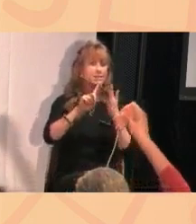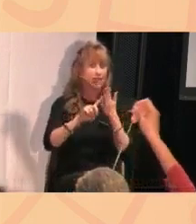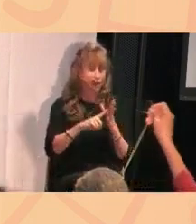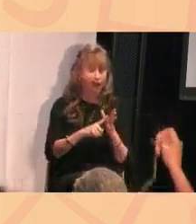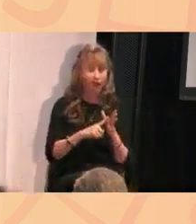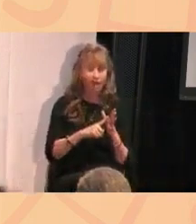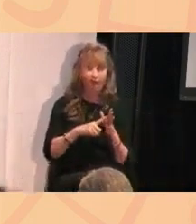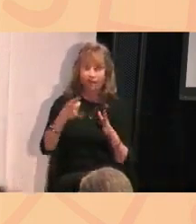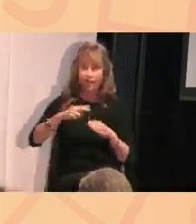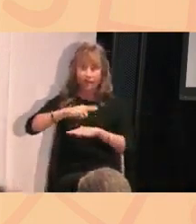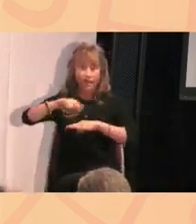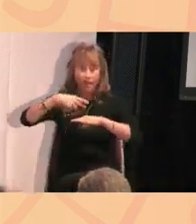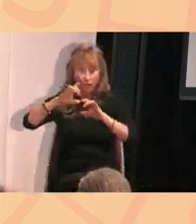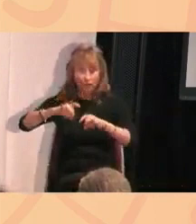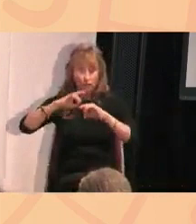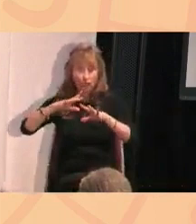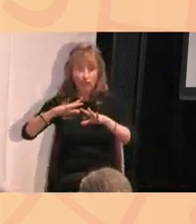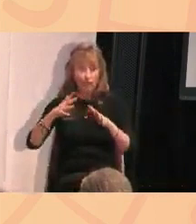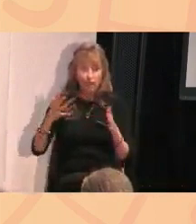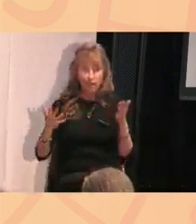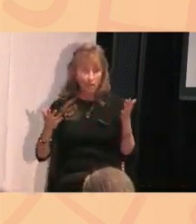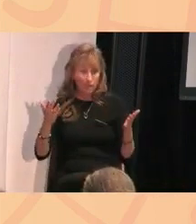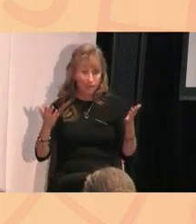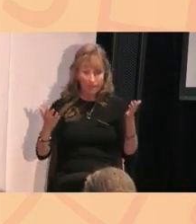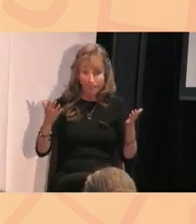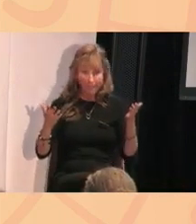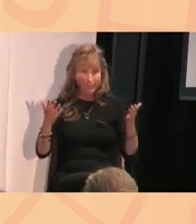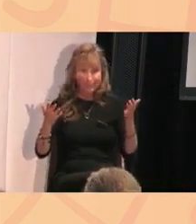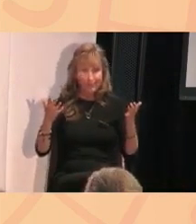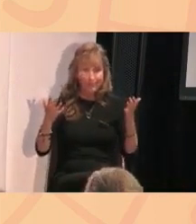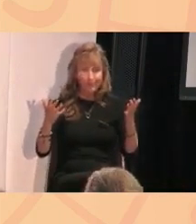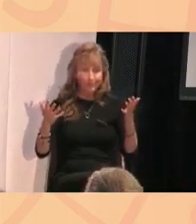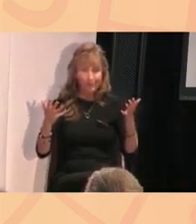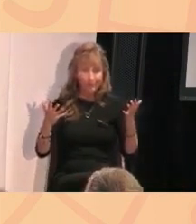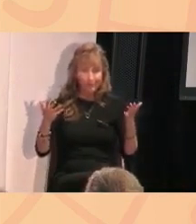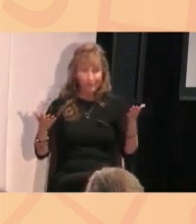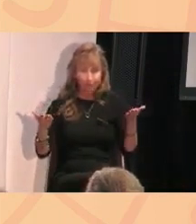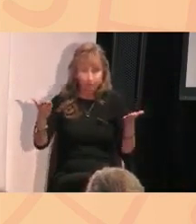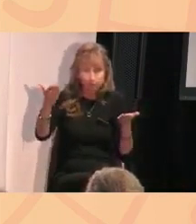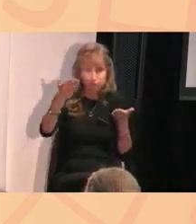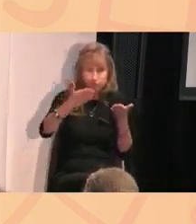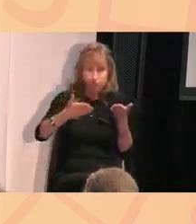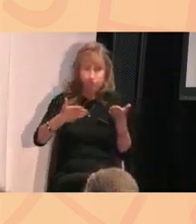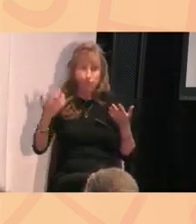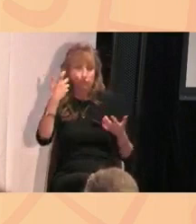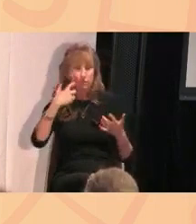But the title for me, I wanted to recontextualize it saying that whenever significant things happen for black fellas,